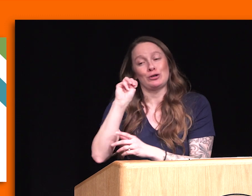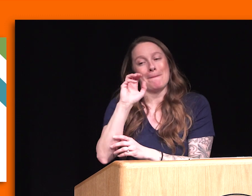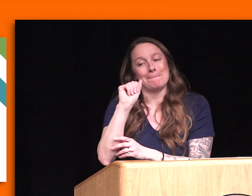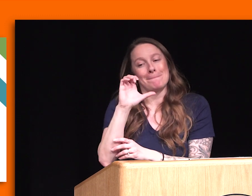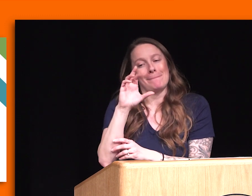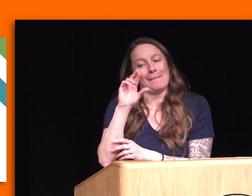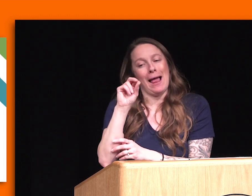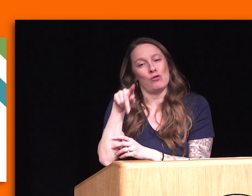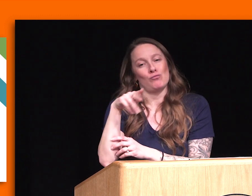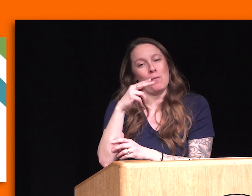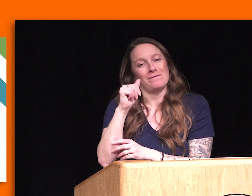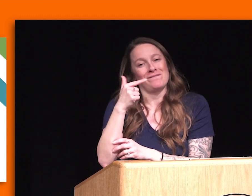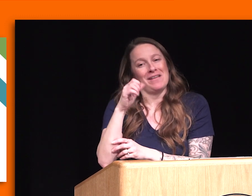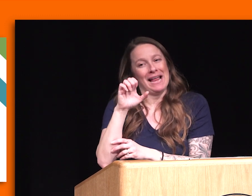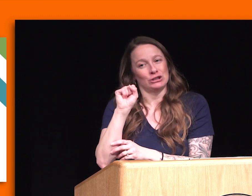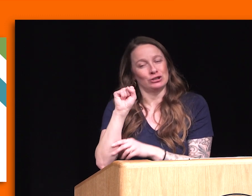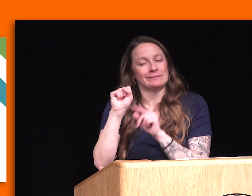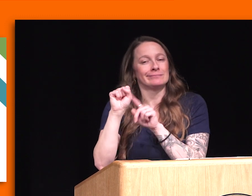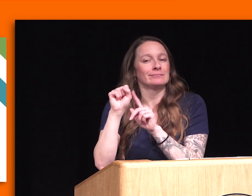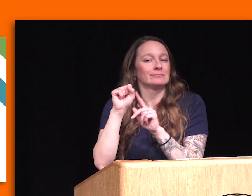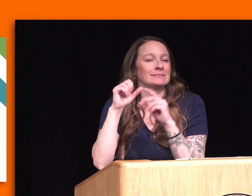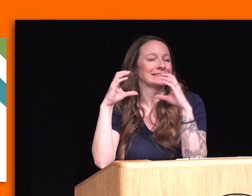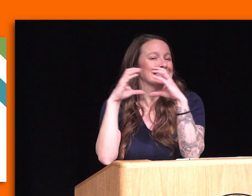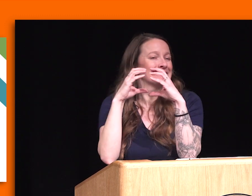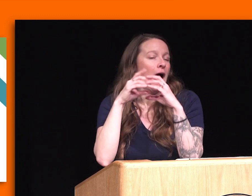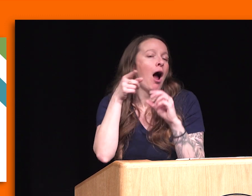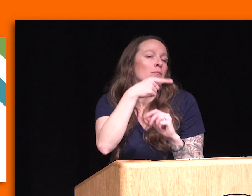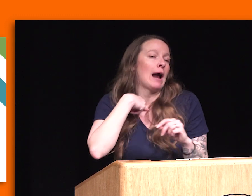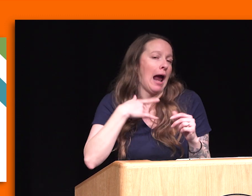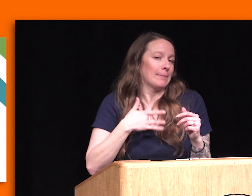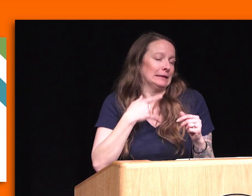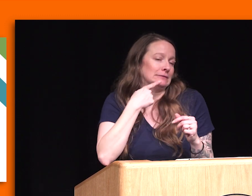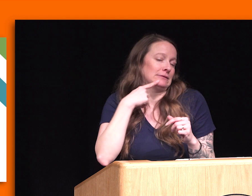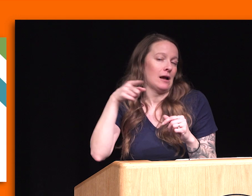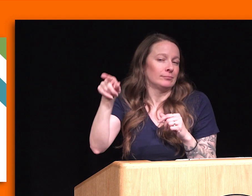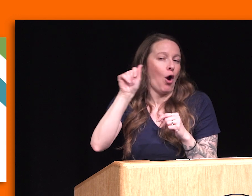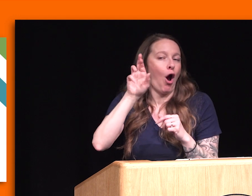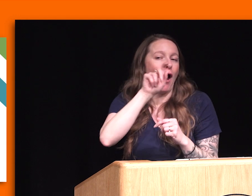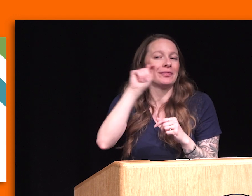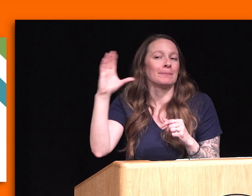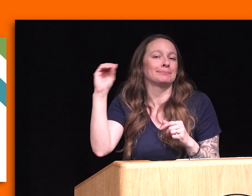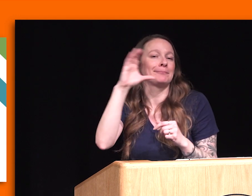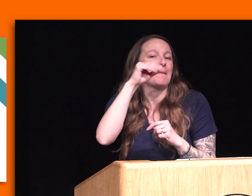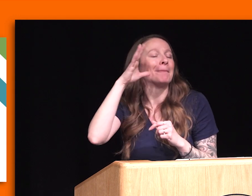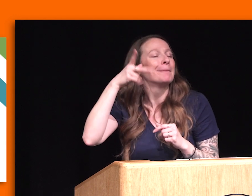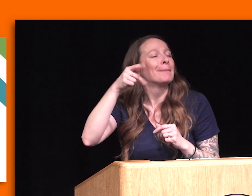and he studied macrophages. So, those are cells.